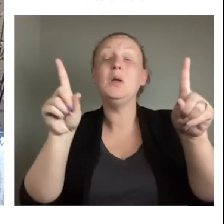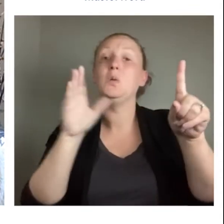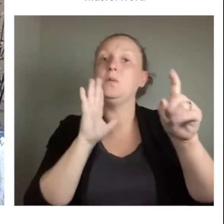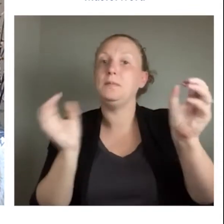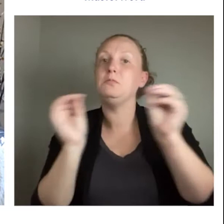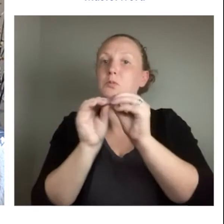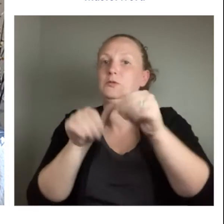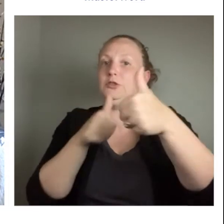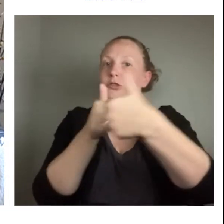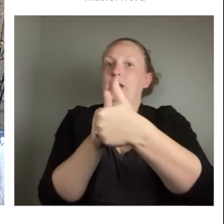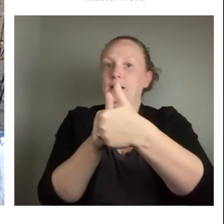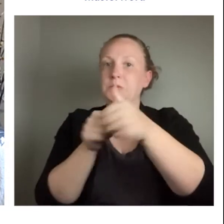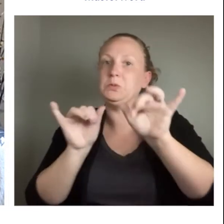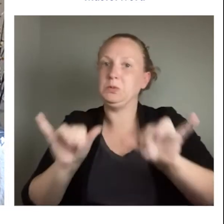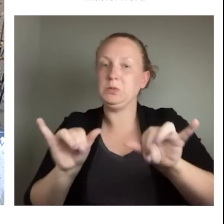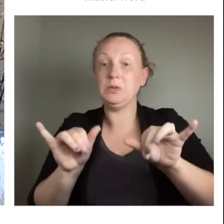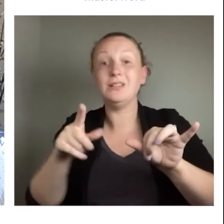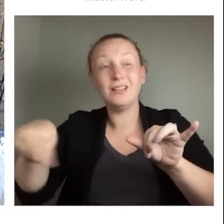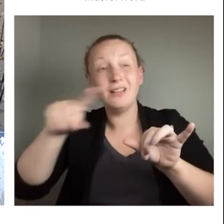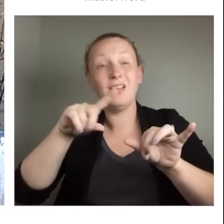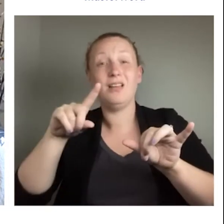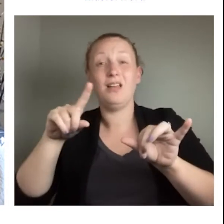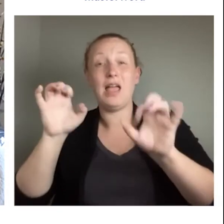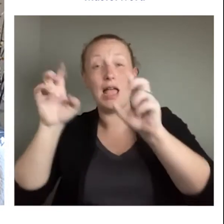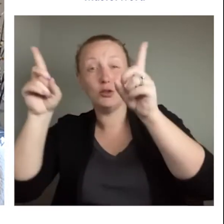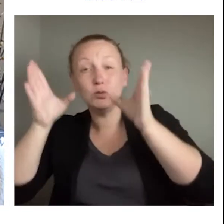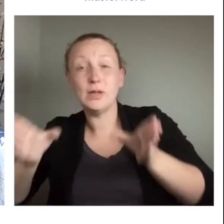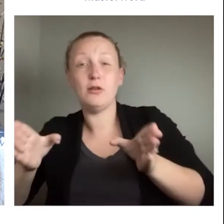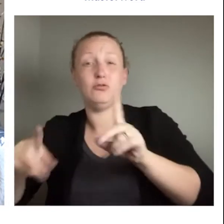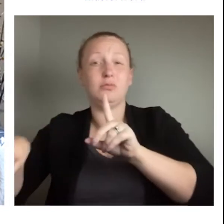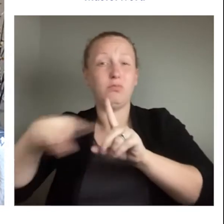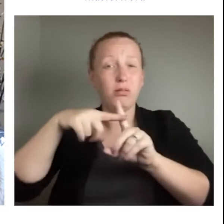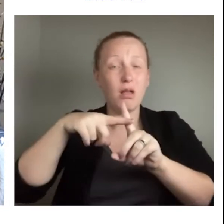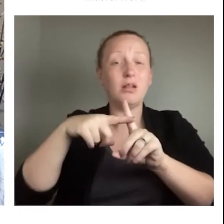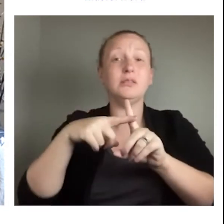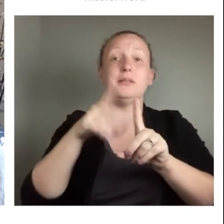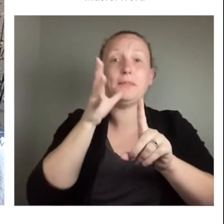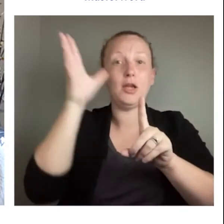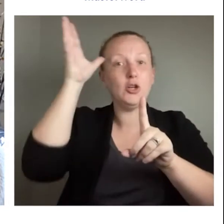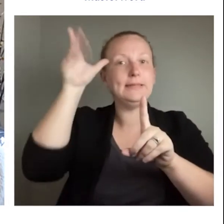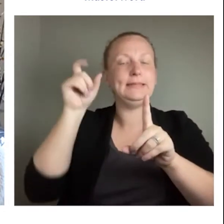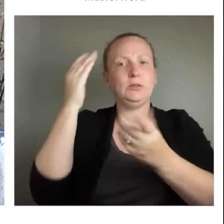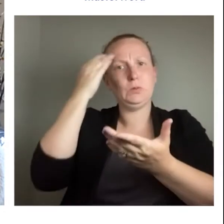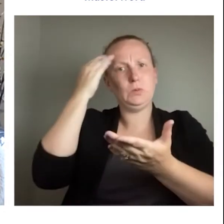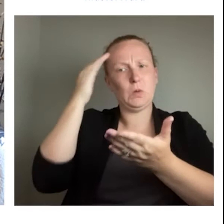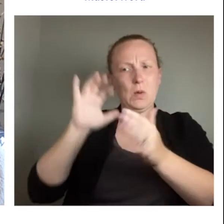processes and supports. We're going to be provided for parents because the language barrier is, are very important piece.